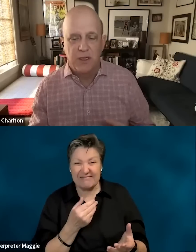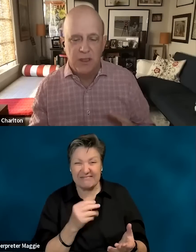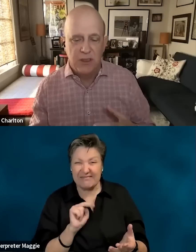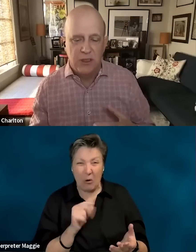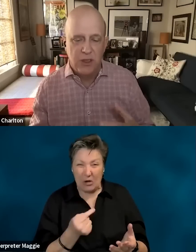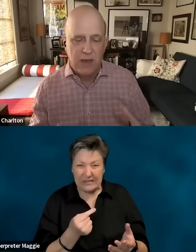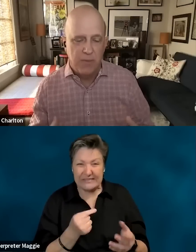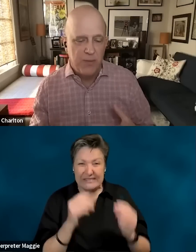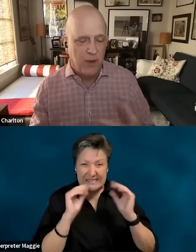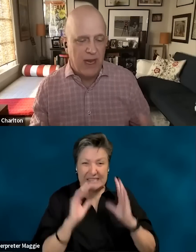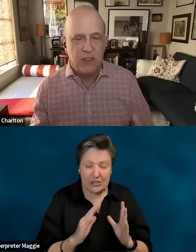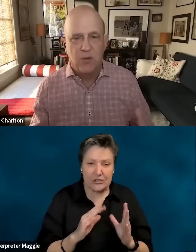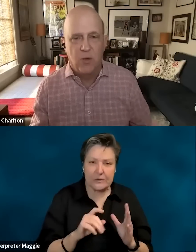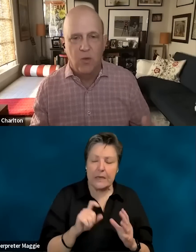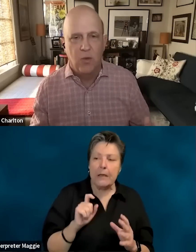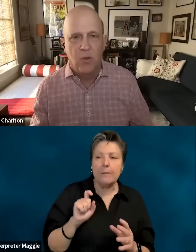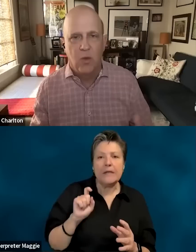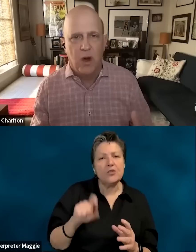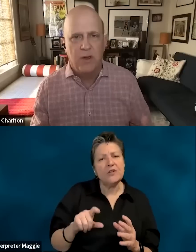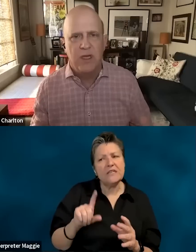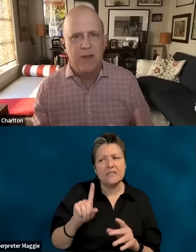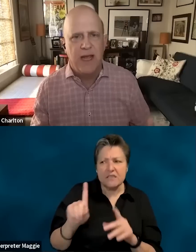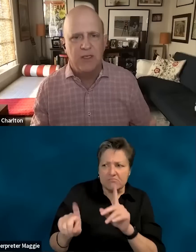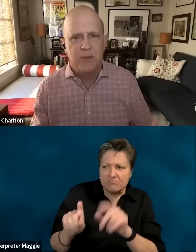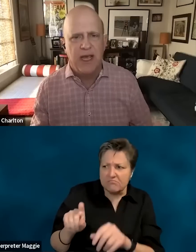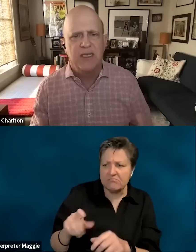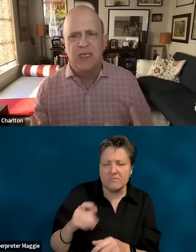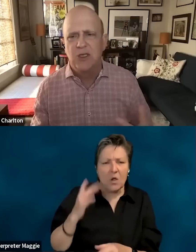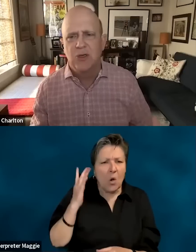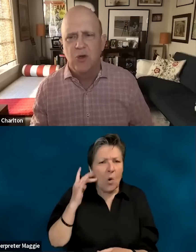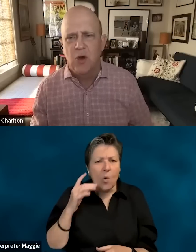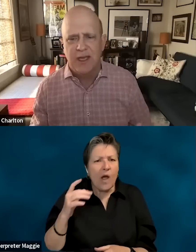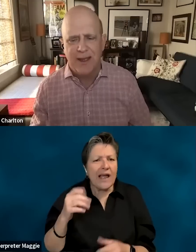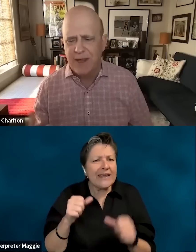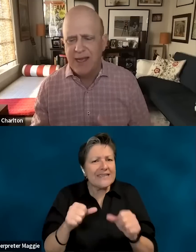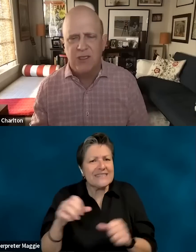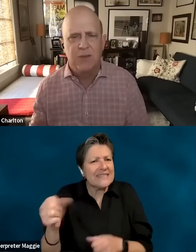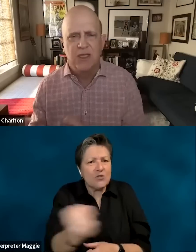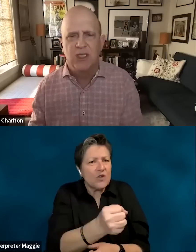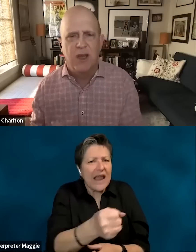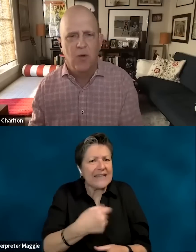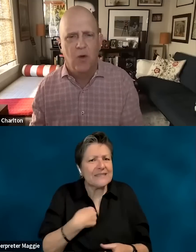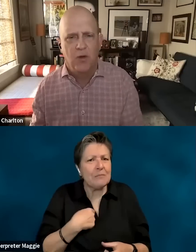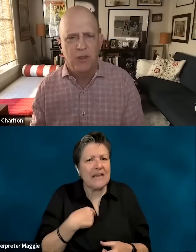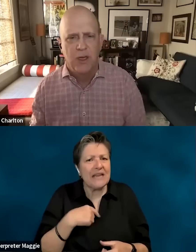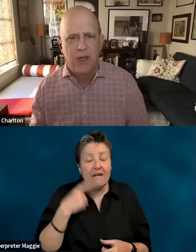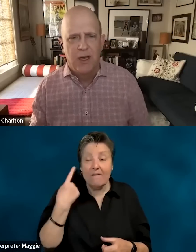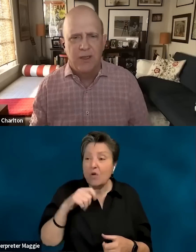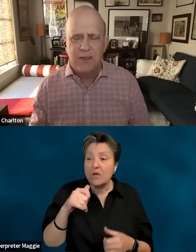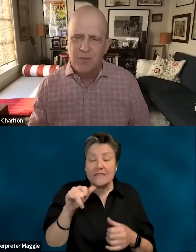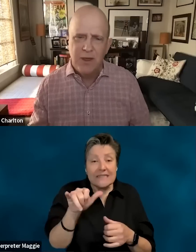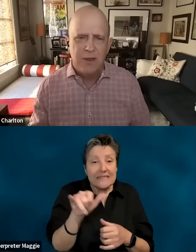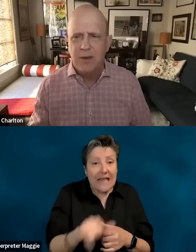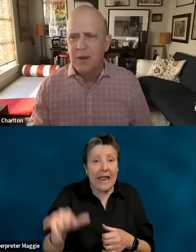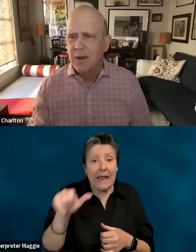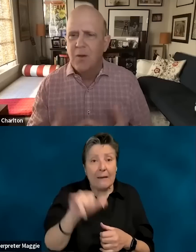but you get people to ask you, "Well, why do you keep casting me? I had a teacher in New York that kept casting me these same roles." I said, "When?